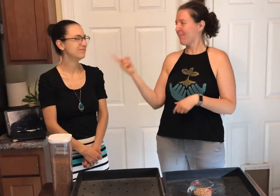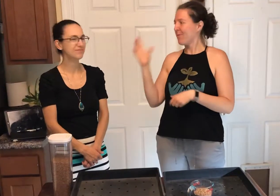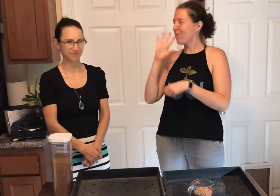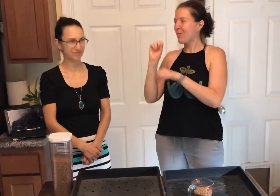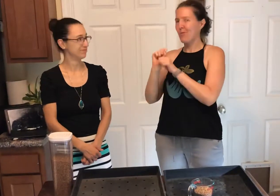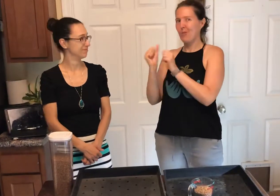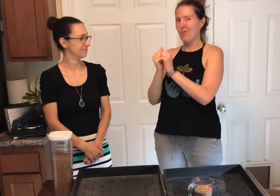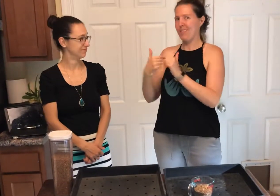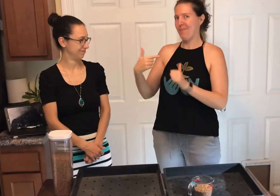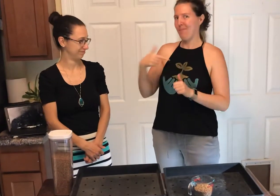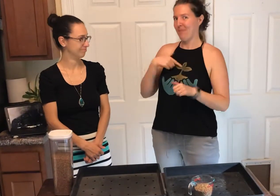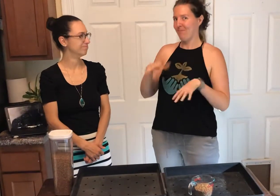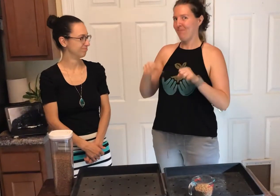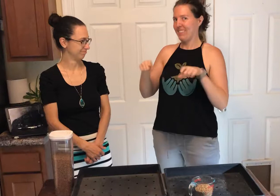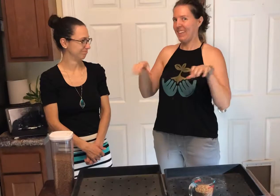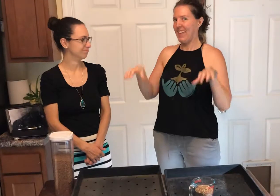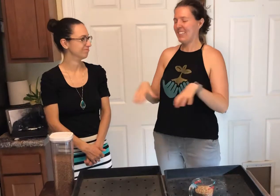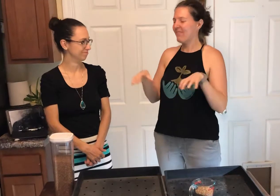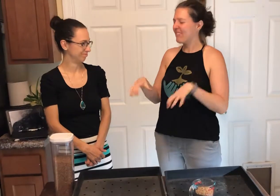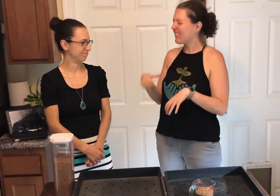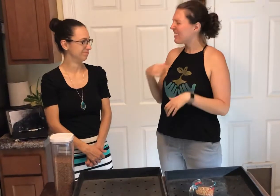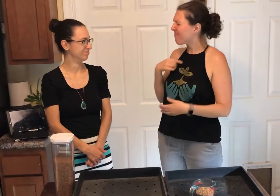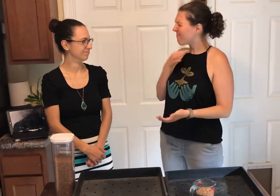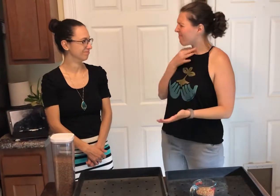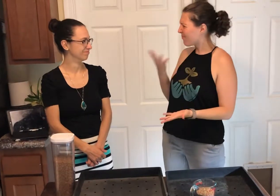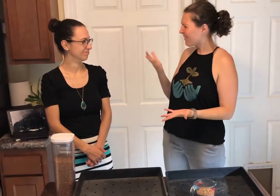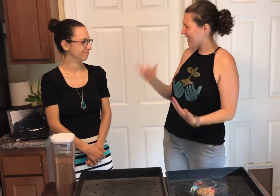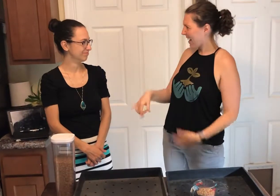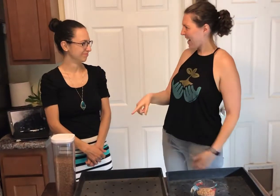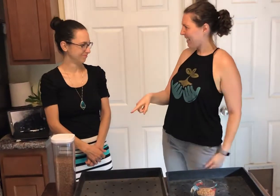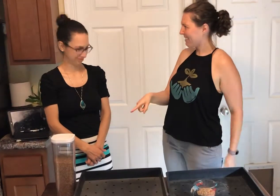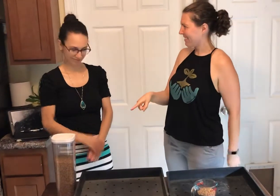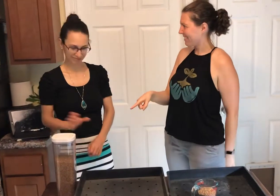She will be working with me during this activity. Mind telling me what this is?